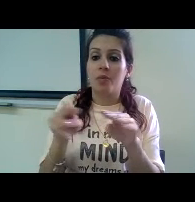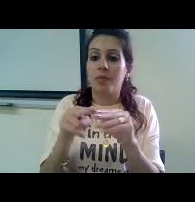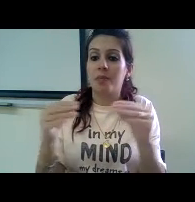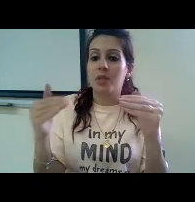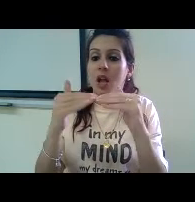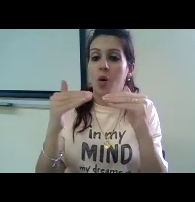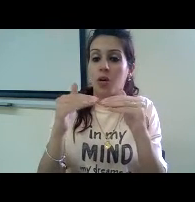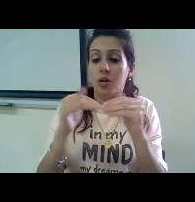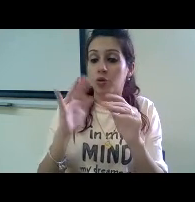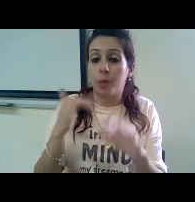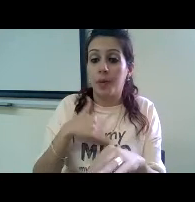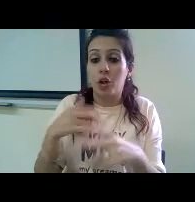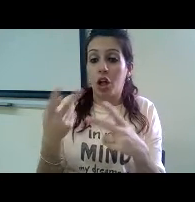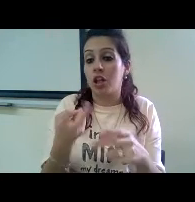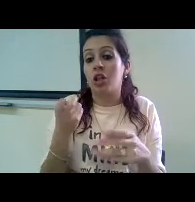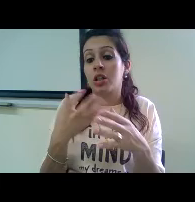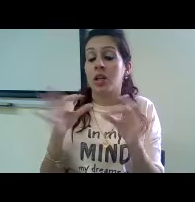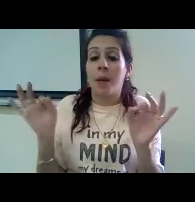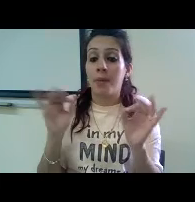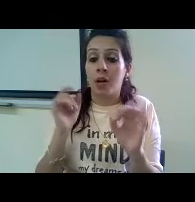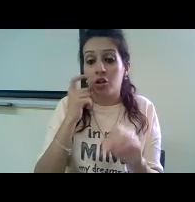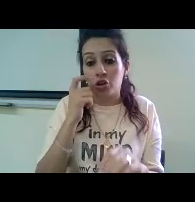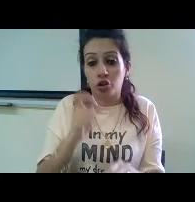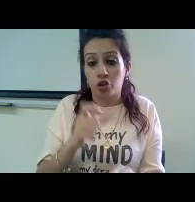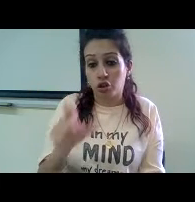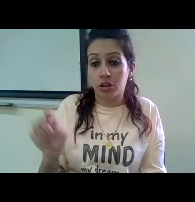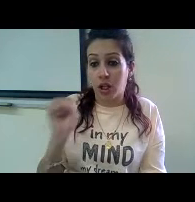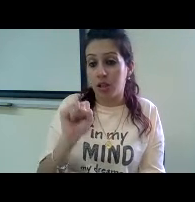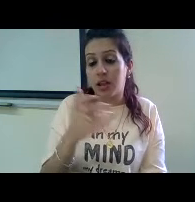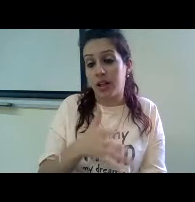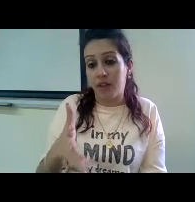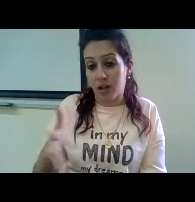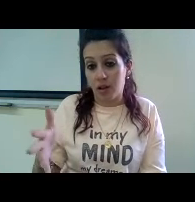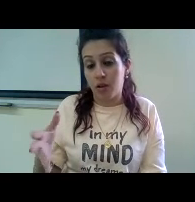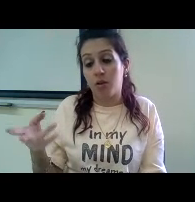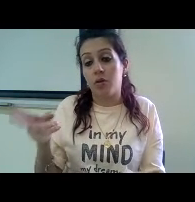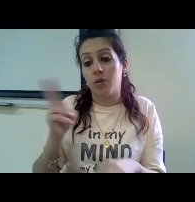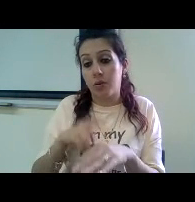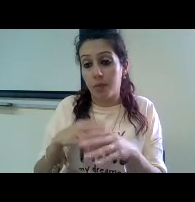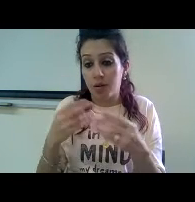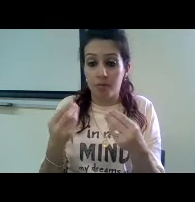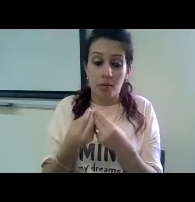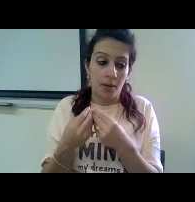we see there is a family and classroom and religious setting and a peer group.